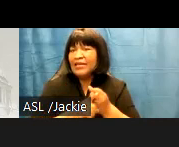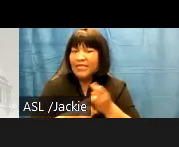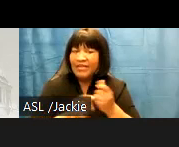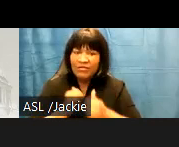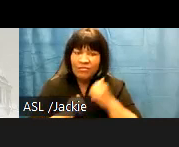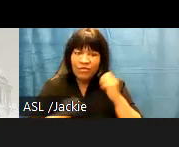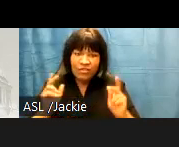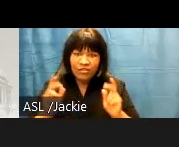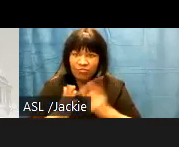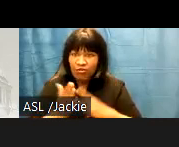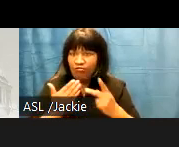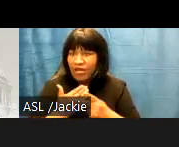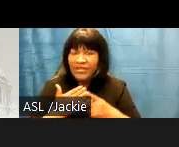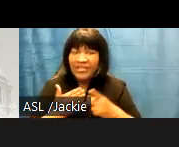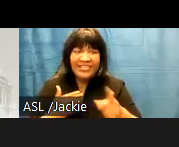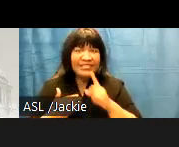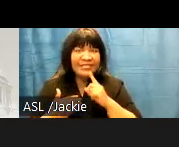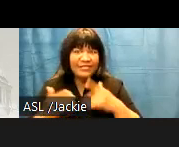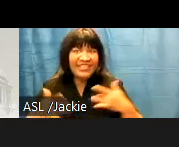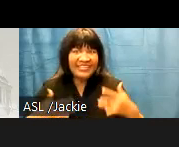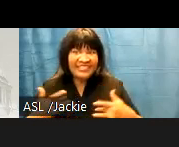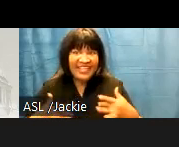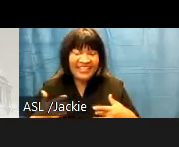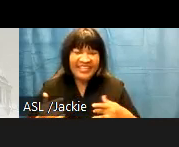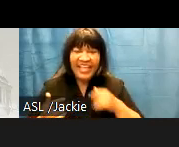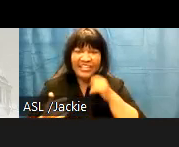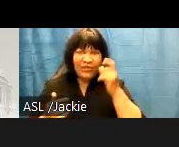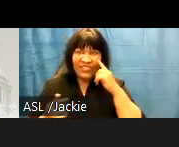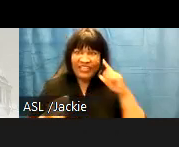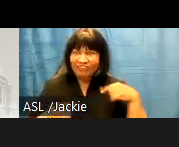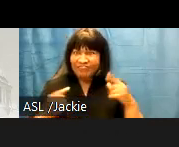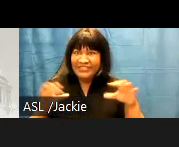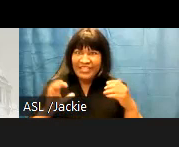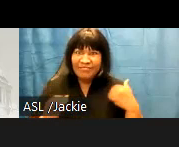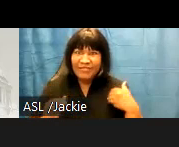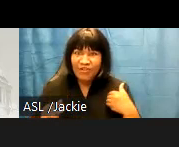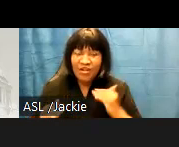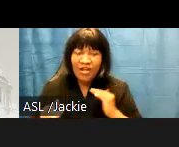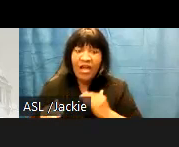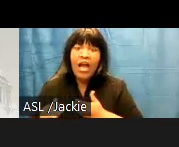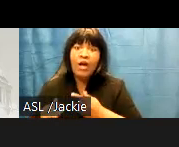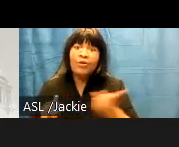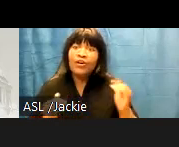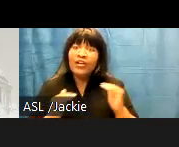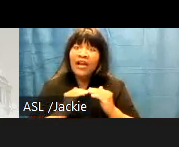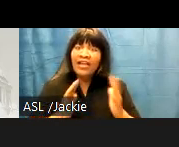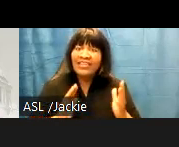This is exciting because I don't think it has been done before. Our fellow colleagues deserve a round of applause for that.